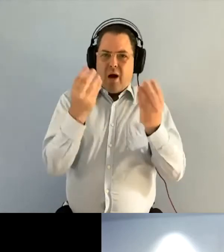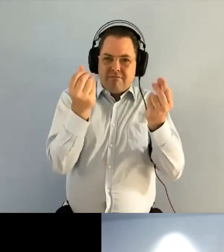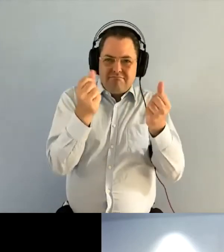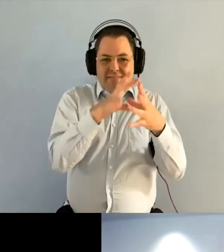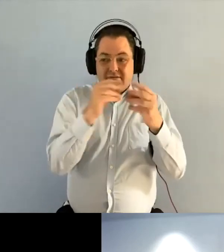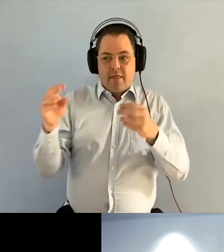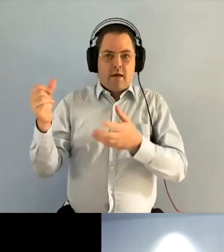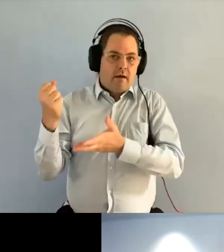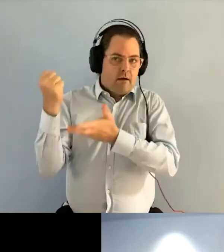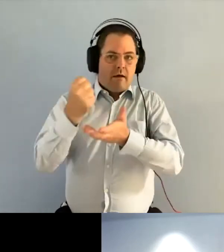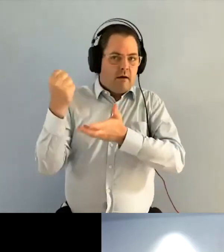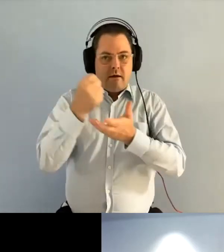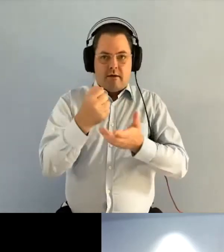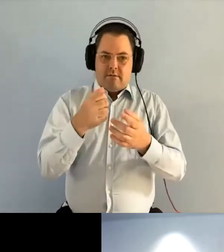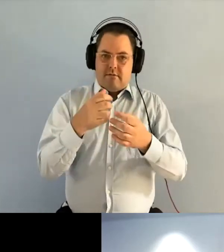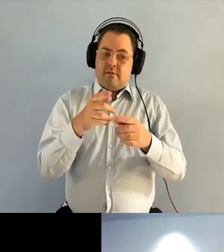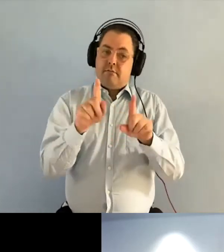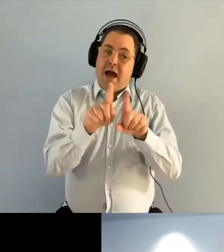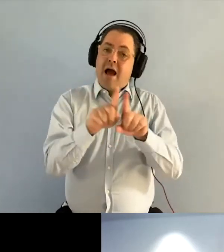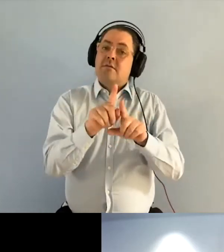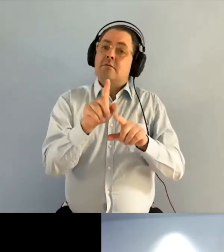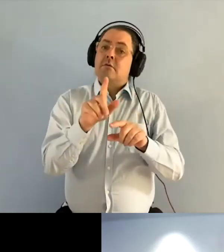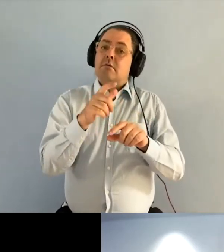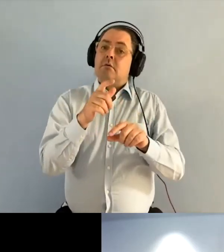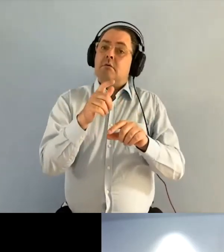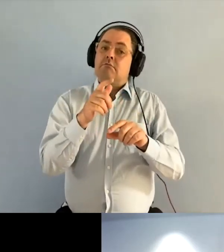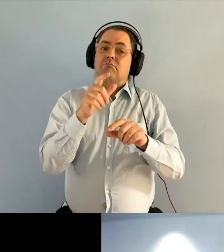affairs of the Germany FFO.